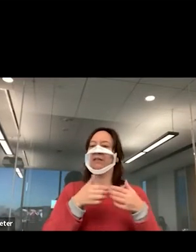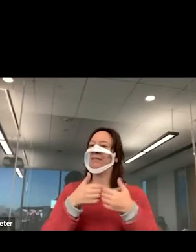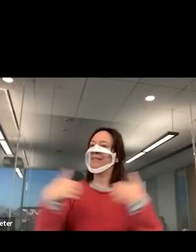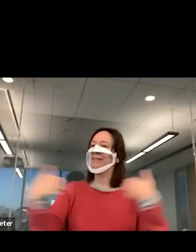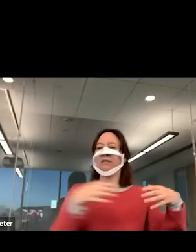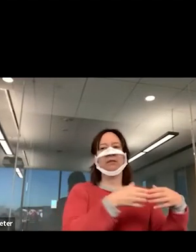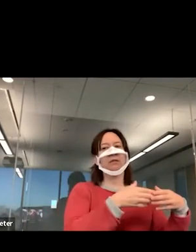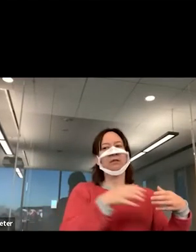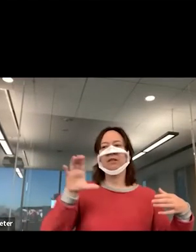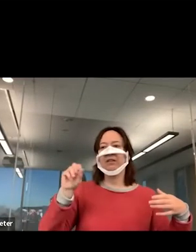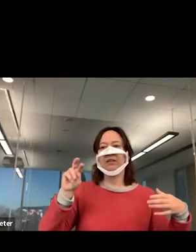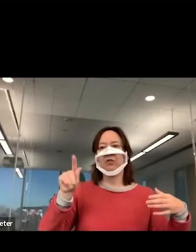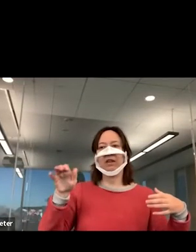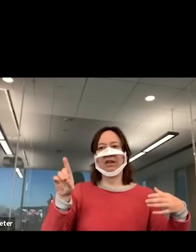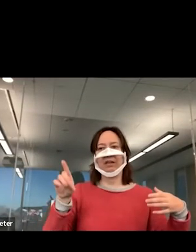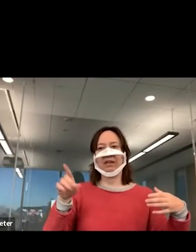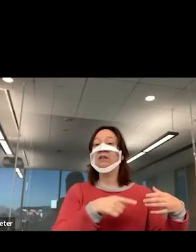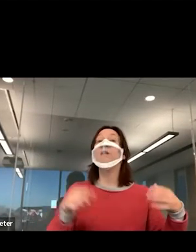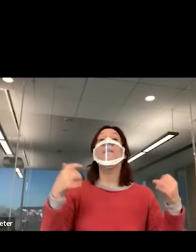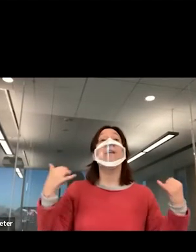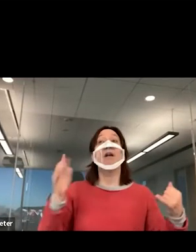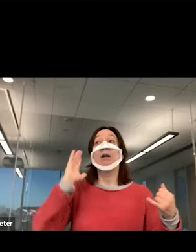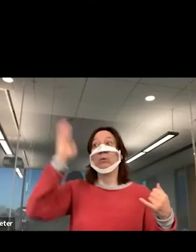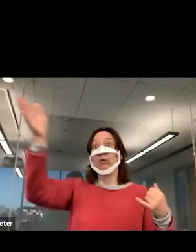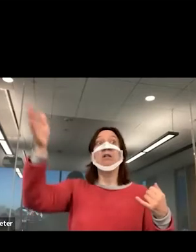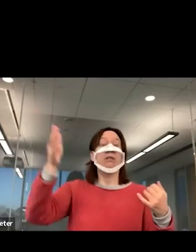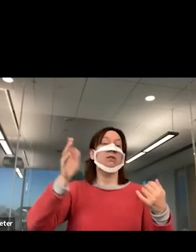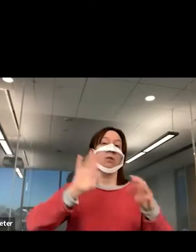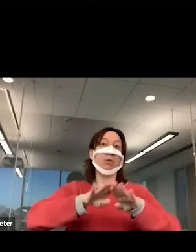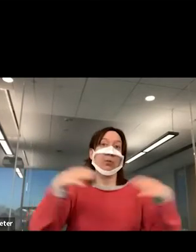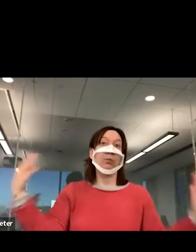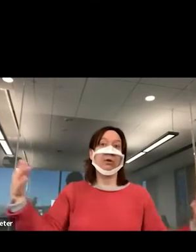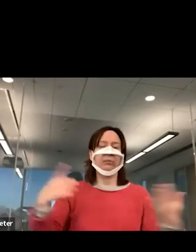not open up for questions that we can have more of a discussion but i just want to say one thing